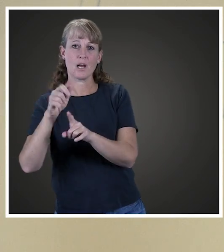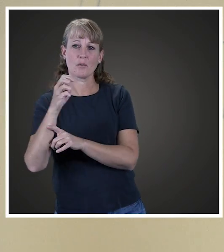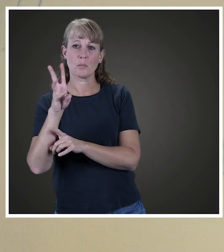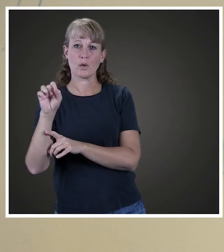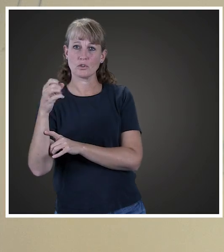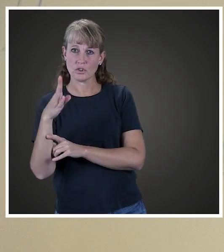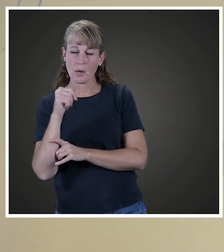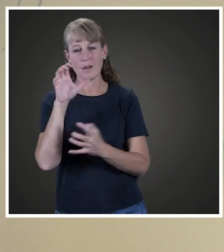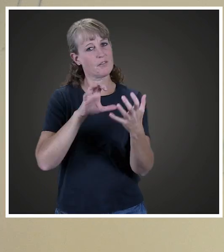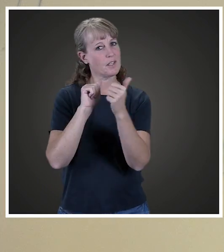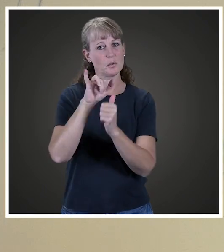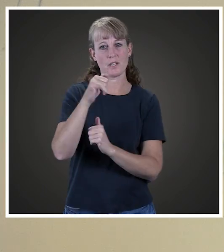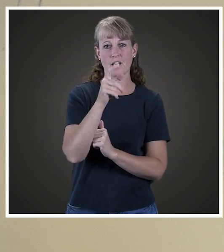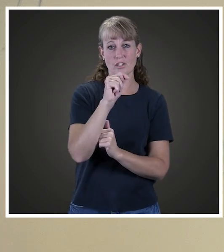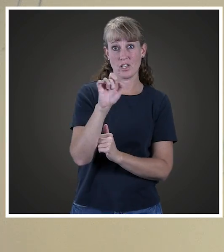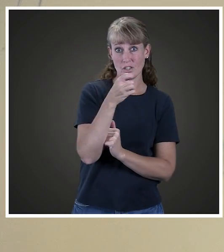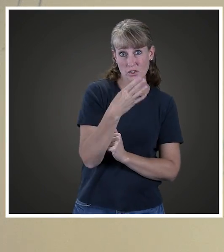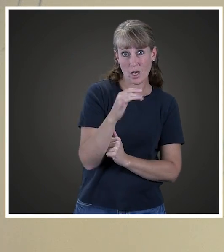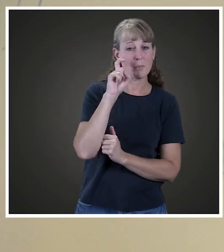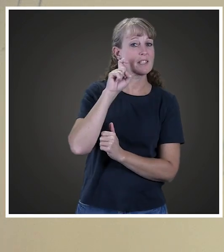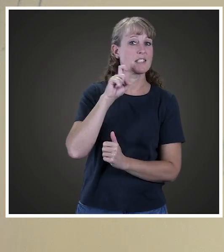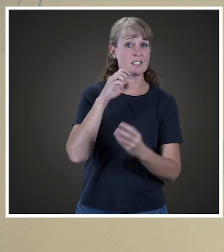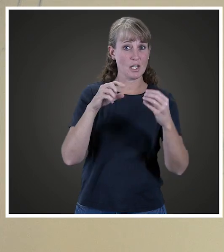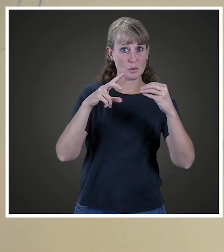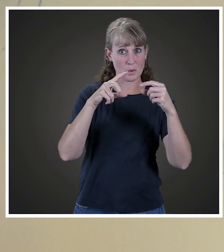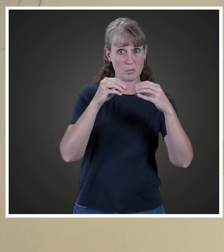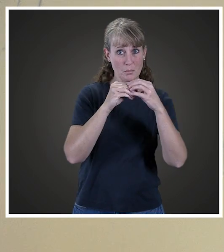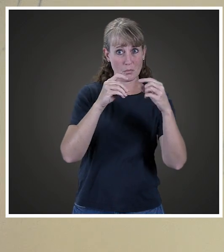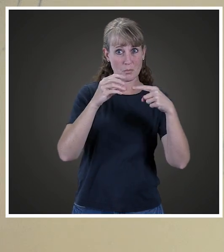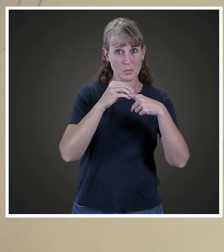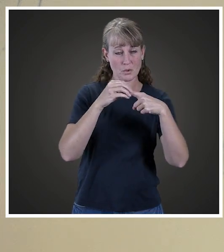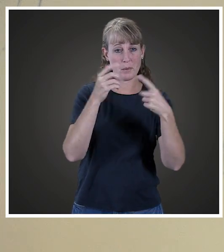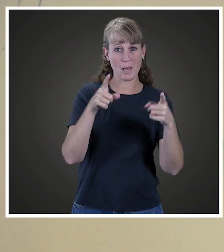Not to be confused with a "jet job" which is a sexual blow job, given to someone on a jet plane